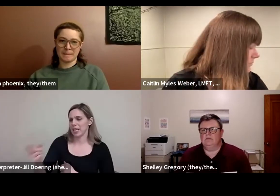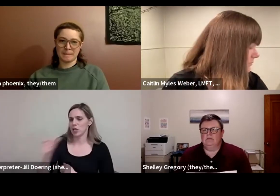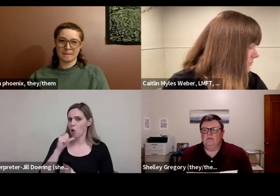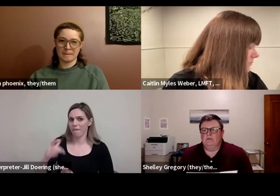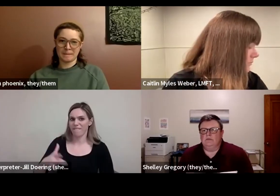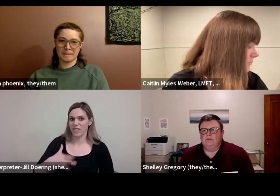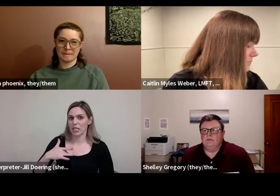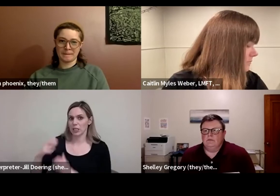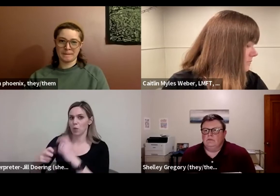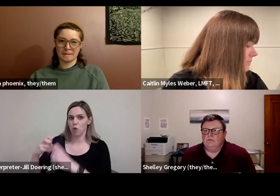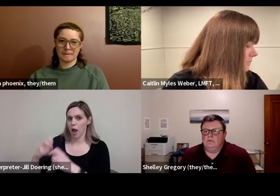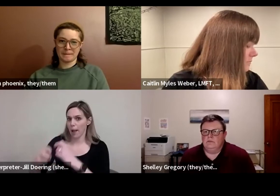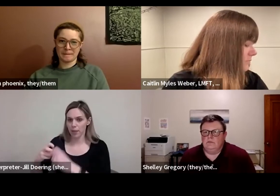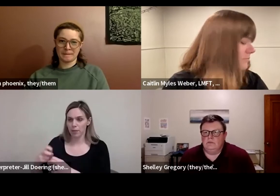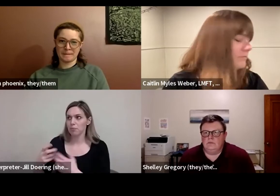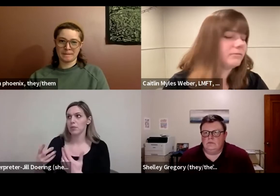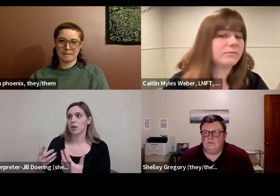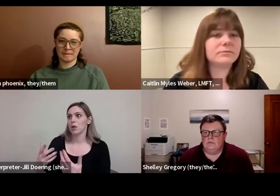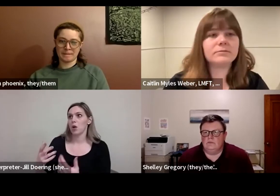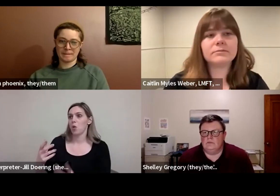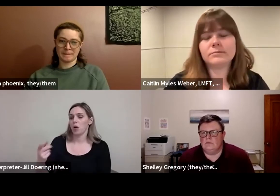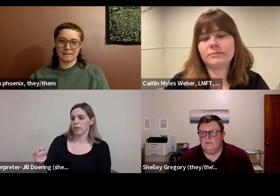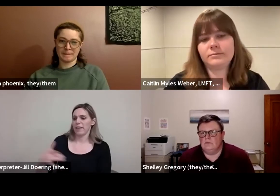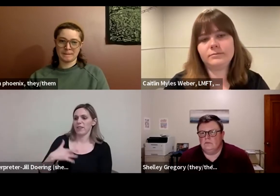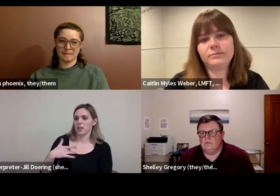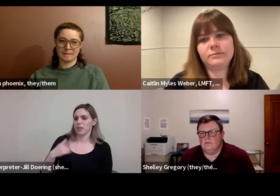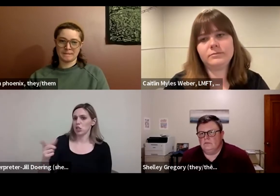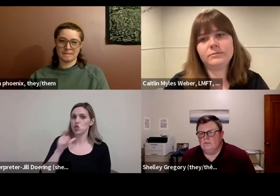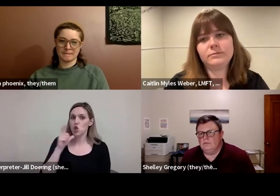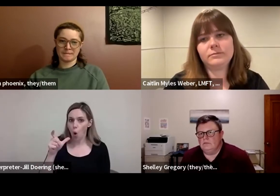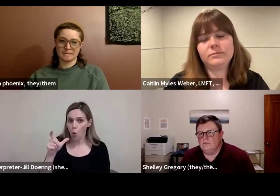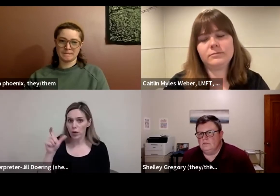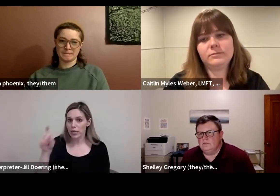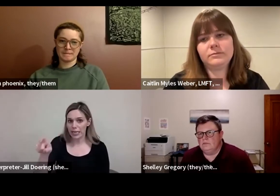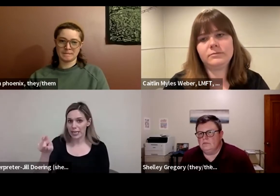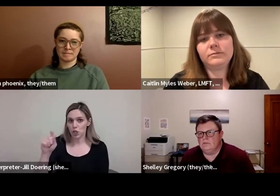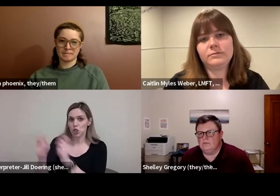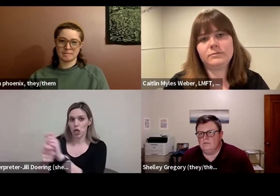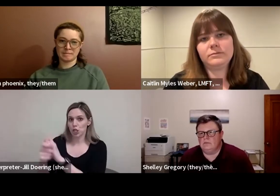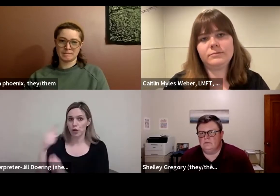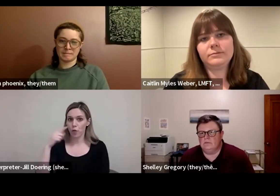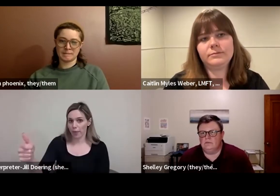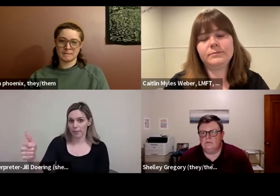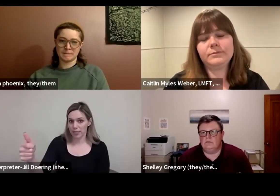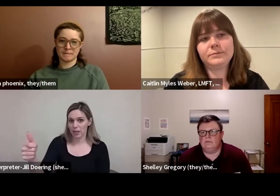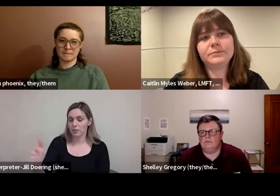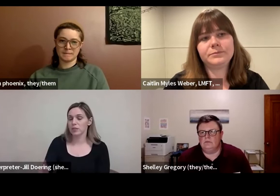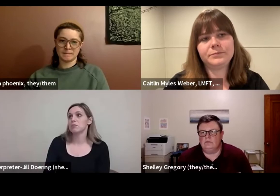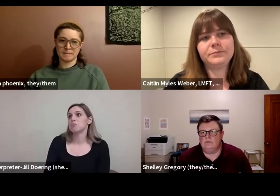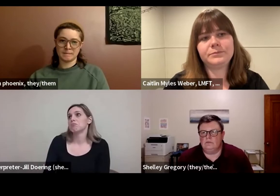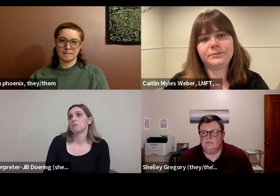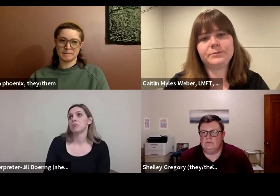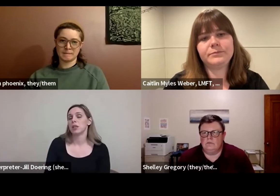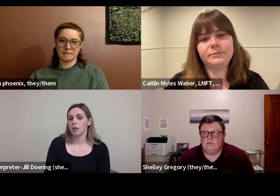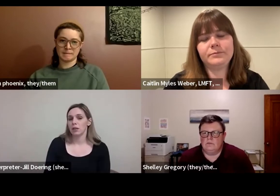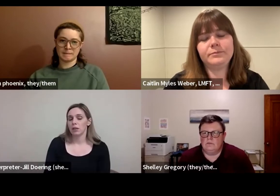or that they don't feel needs to be changed or that is just not, you know, there.